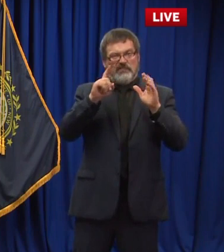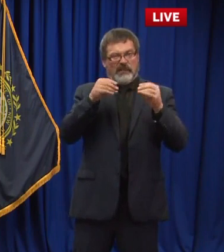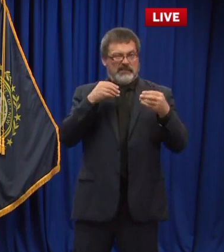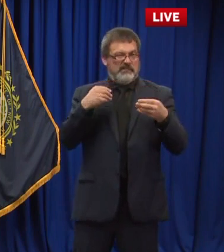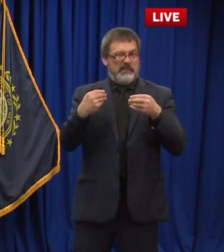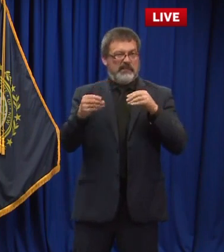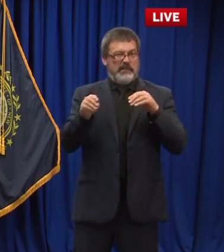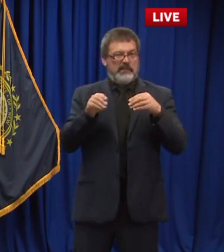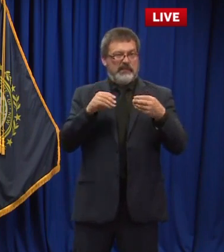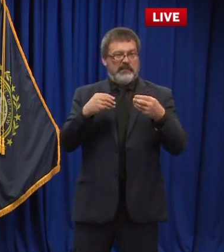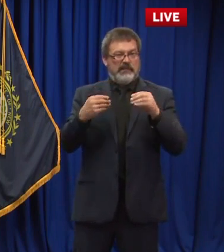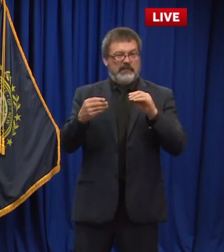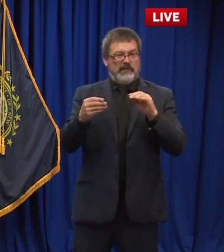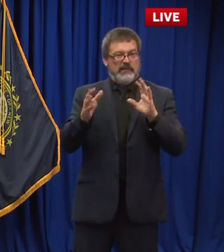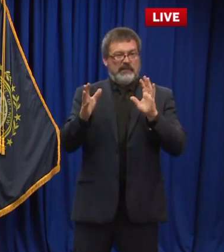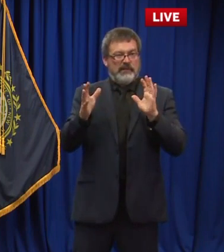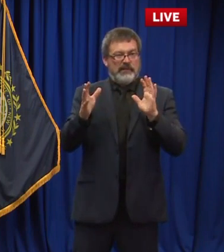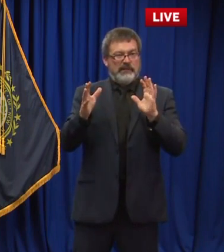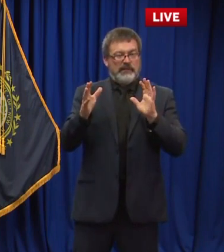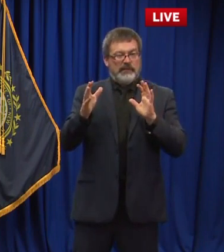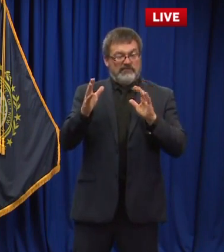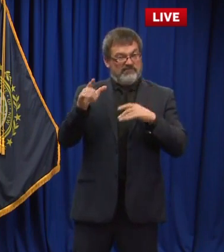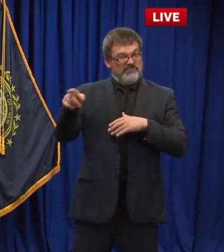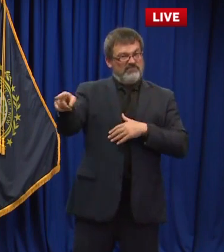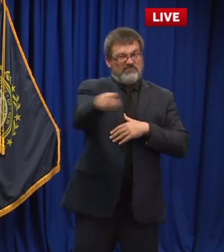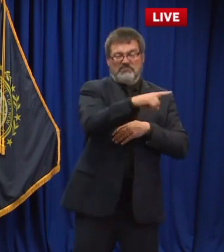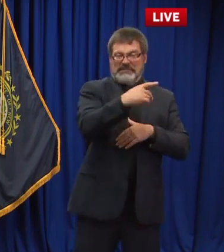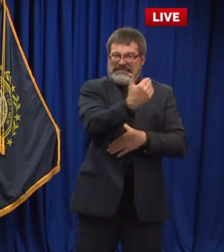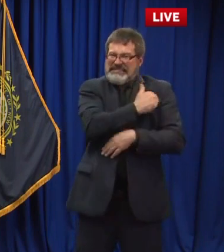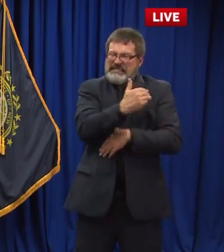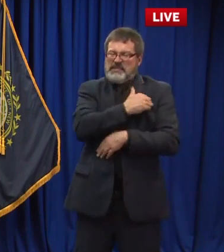THE ONE THING THAT UNDERLIES ALL OF THIS GUIDANCE IS FLEXIBILITY.